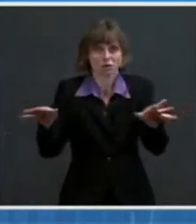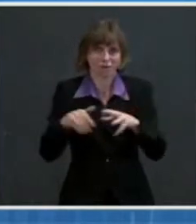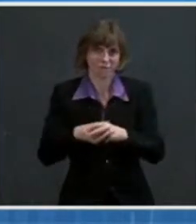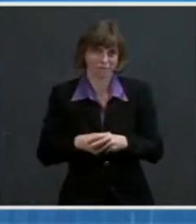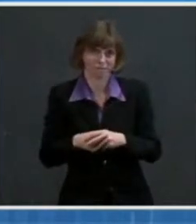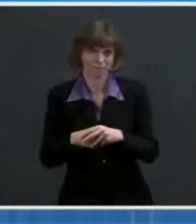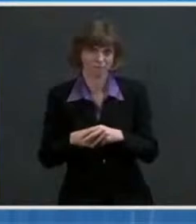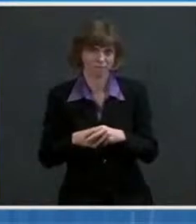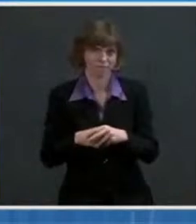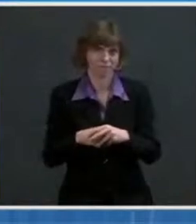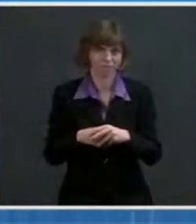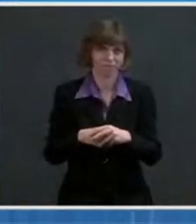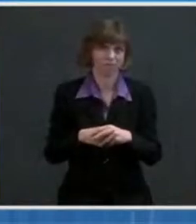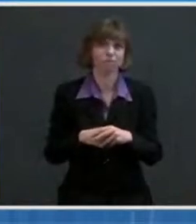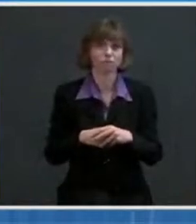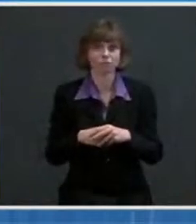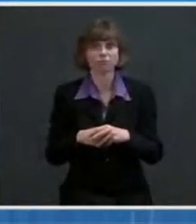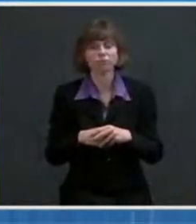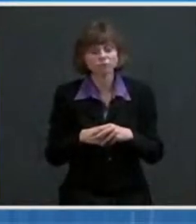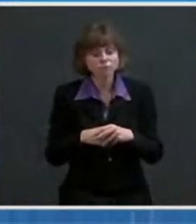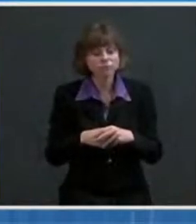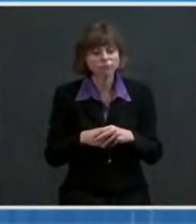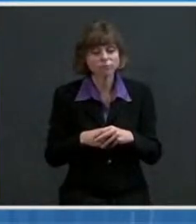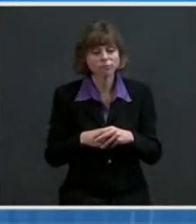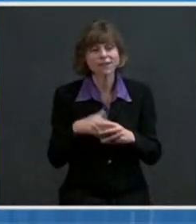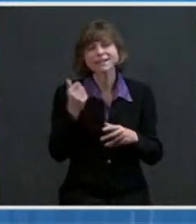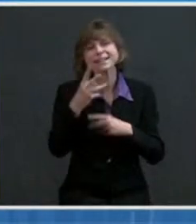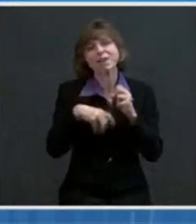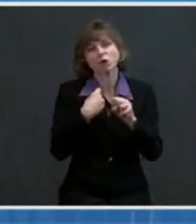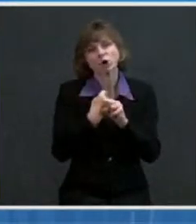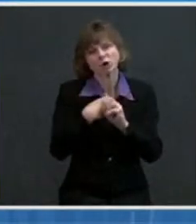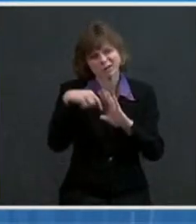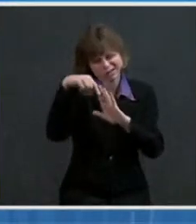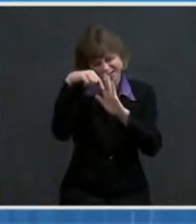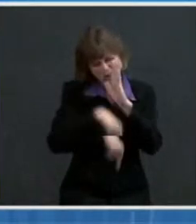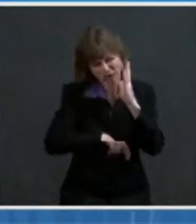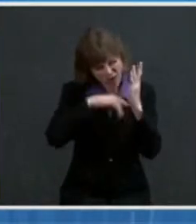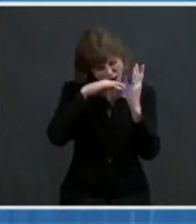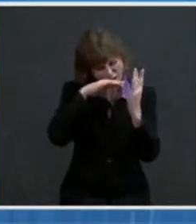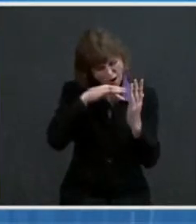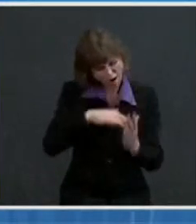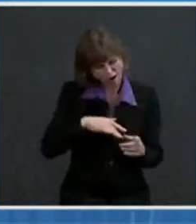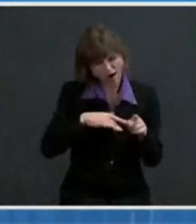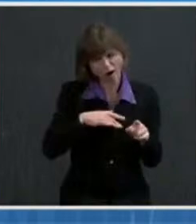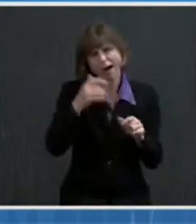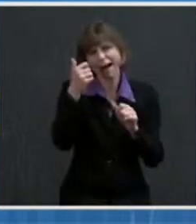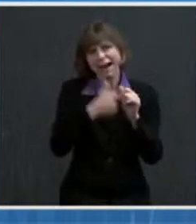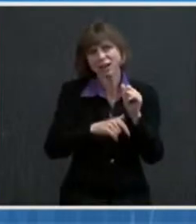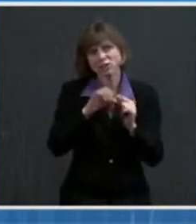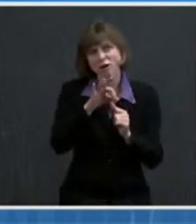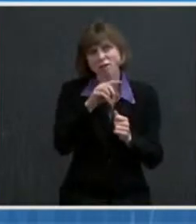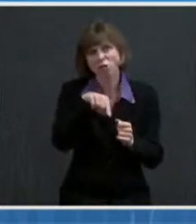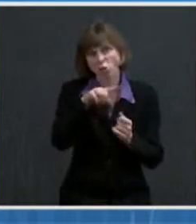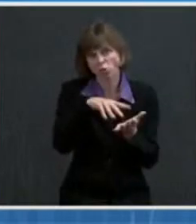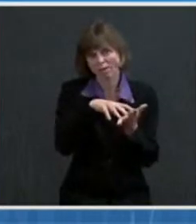CELLAR DNA AND THEN TRANSCRIBES OUT AND BUDS OFF.